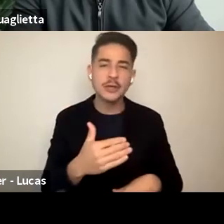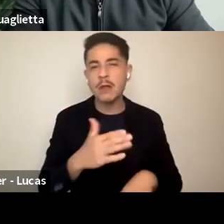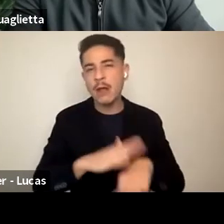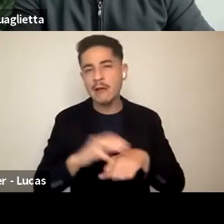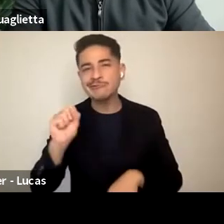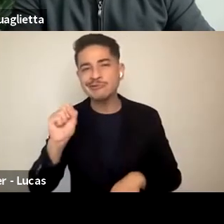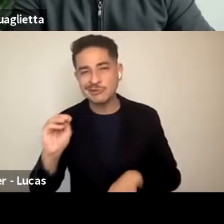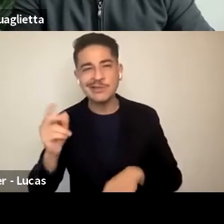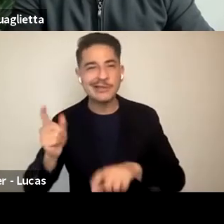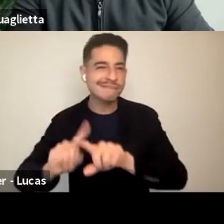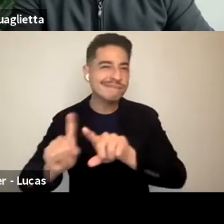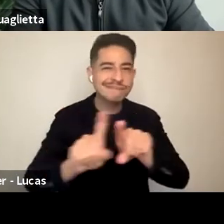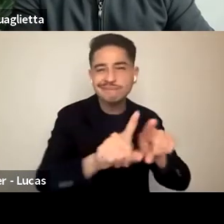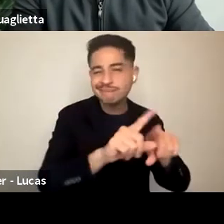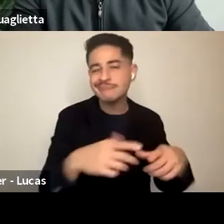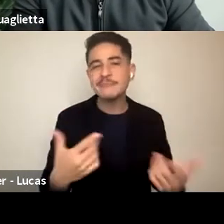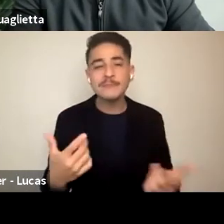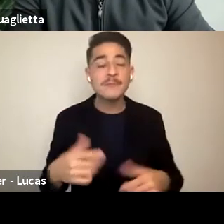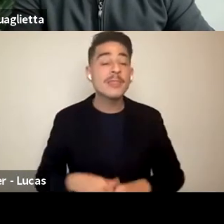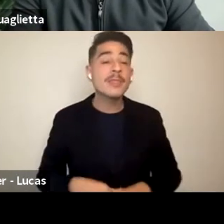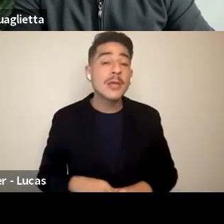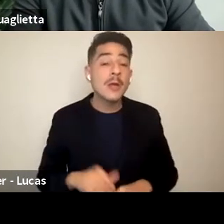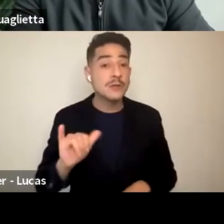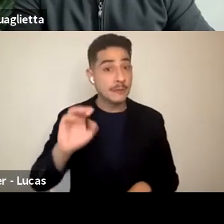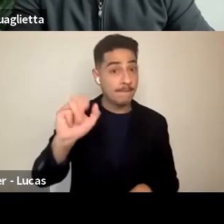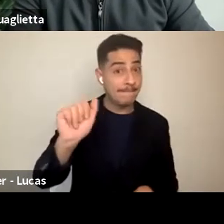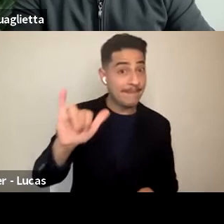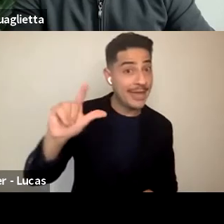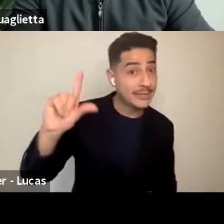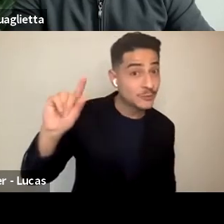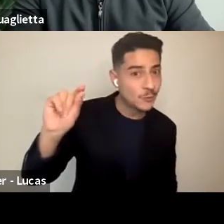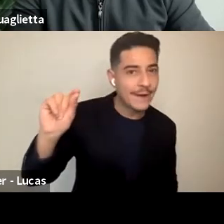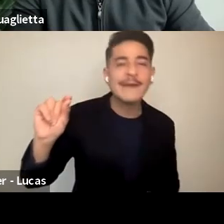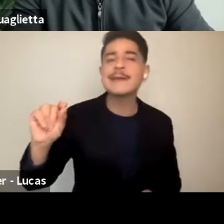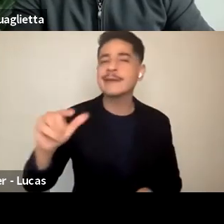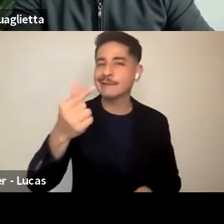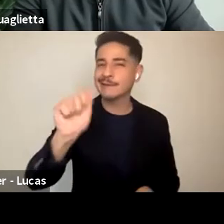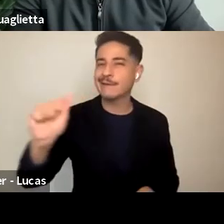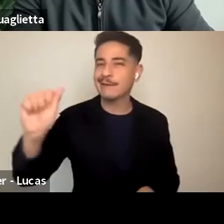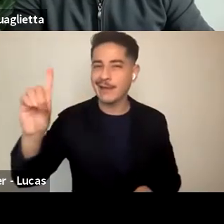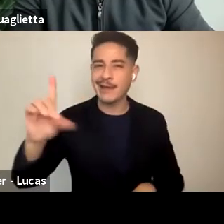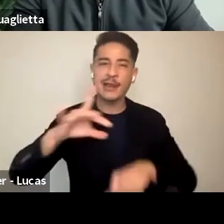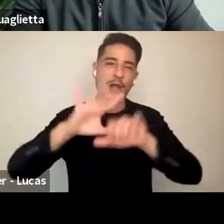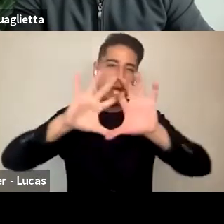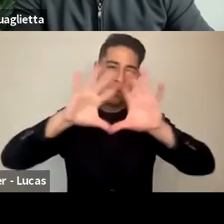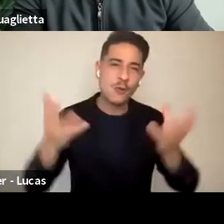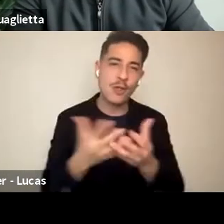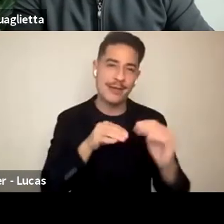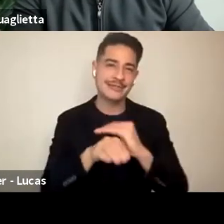And final call out, on May 20th is Global Accessibility Awareness Day. Please check out on Twitter.